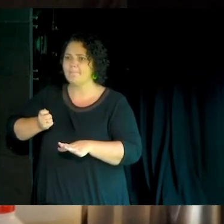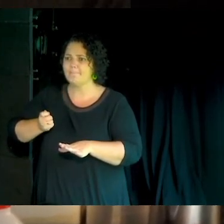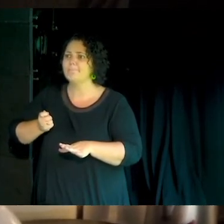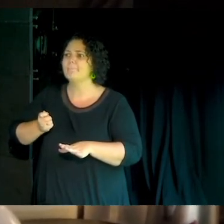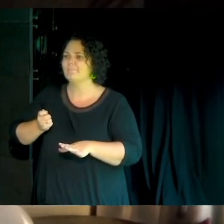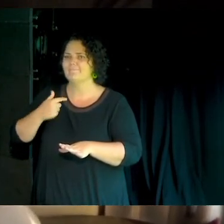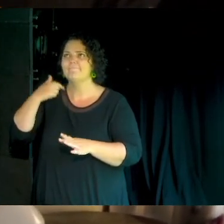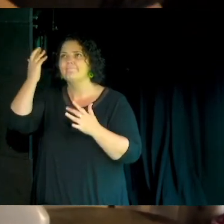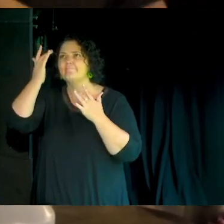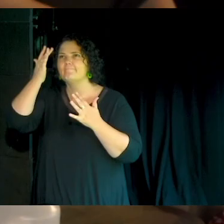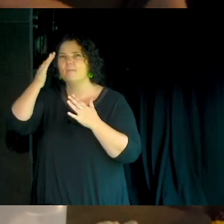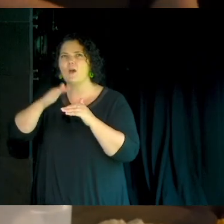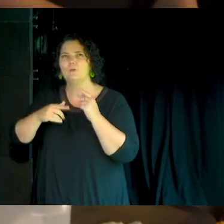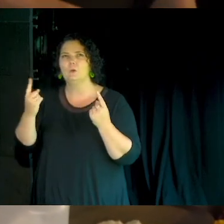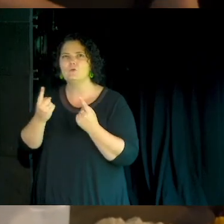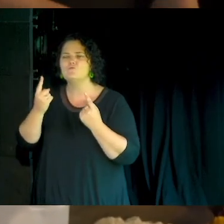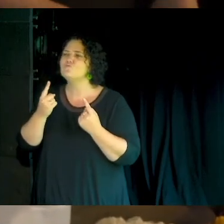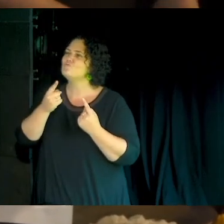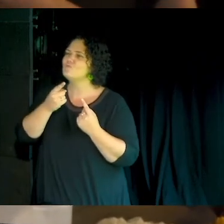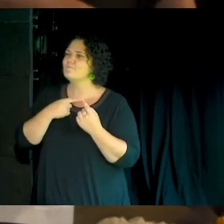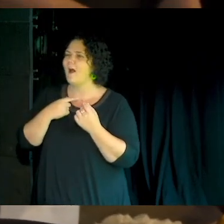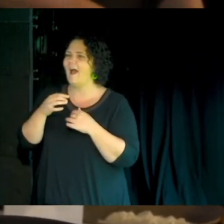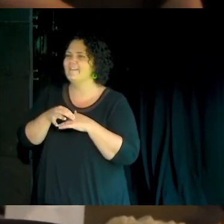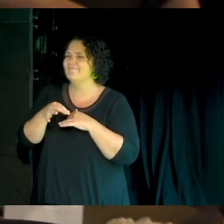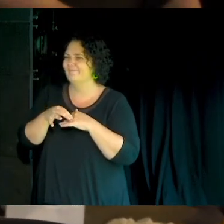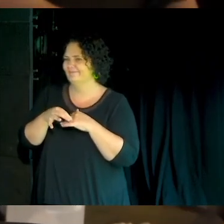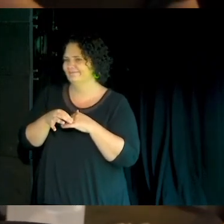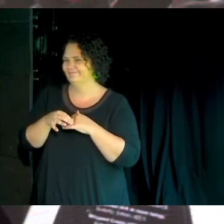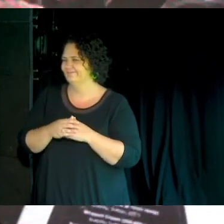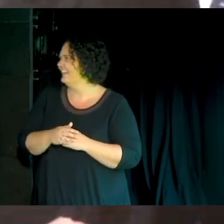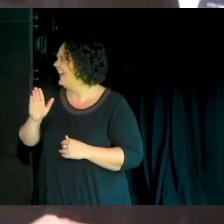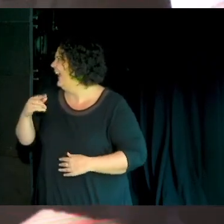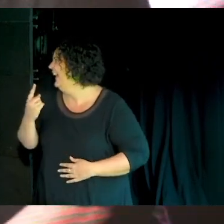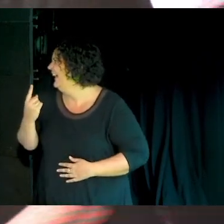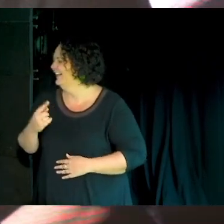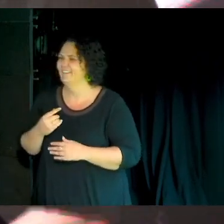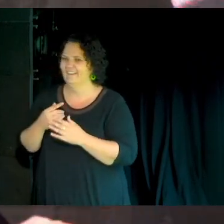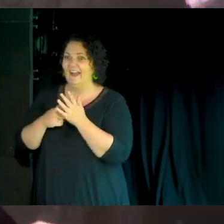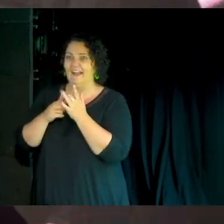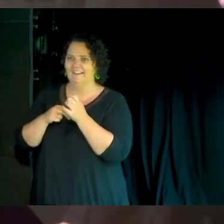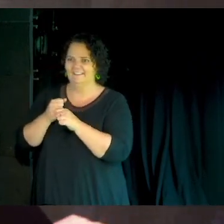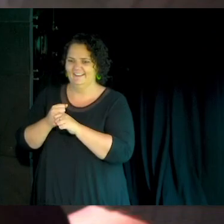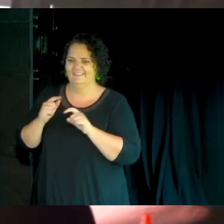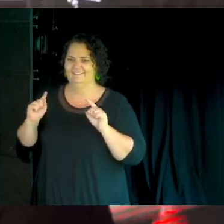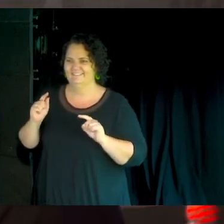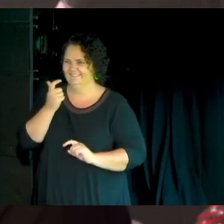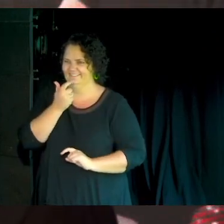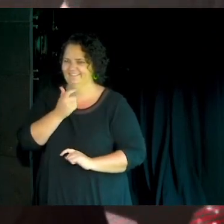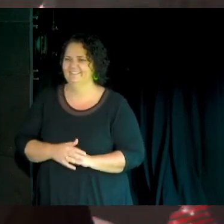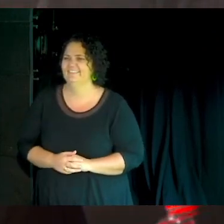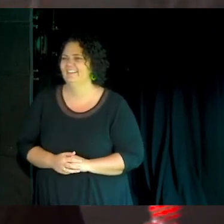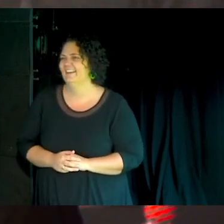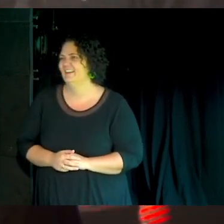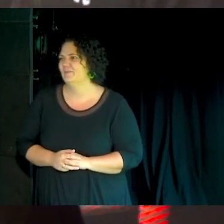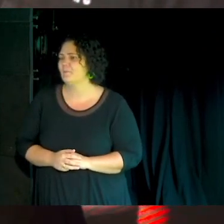husband okay poor guy what his name so using so before they are using the back of the knife